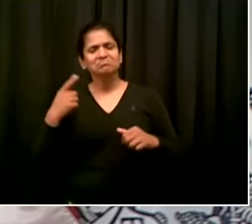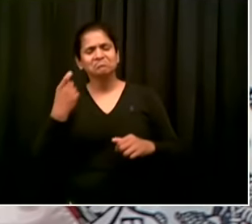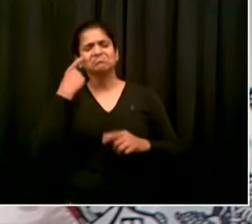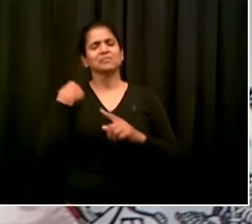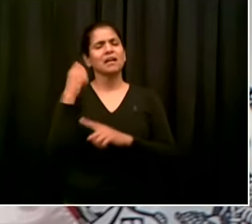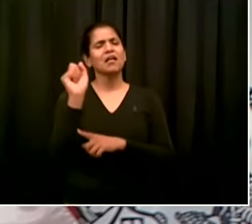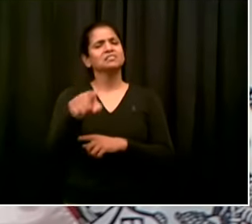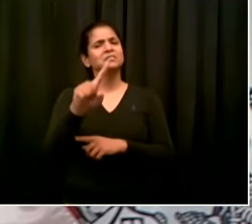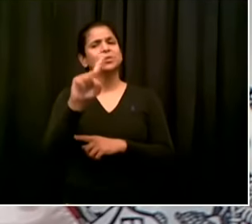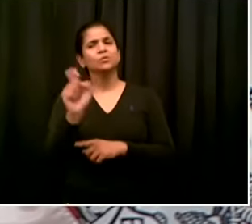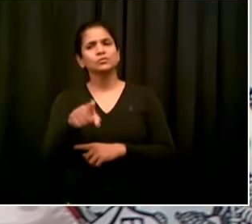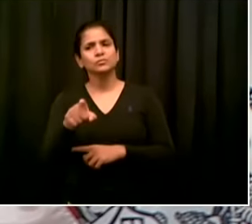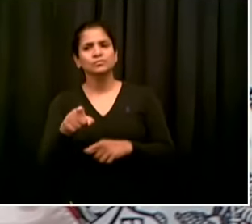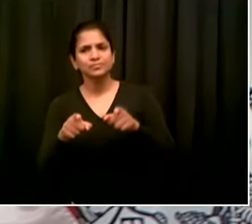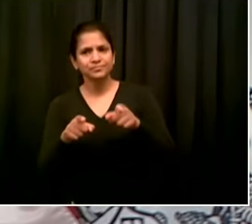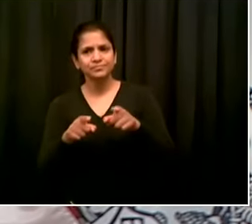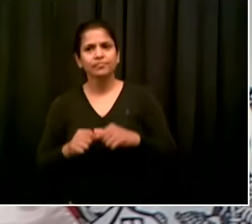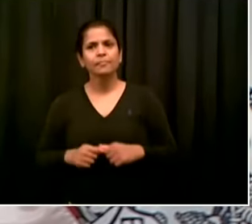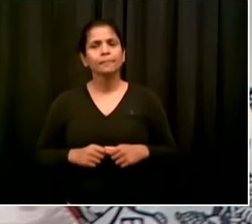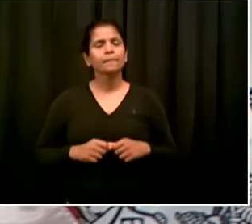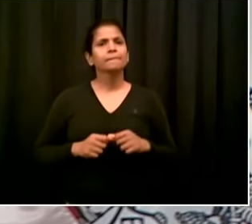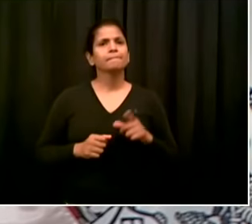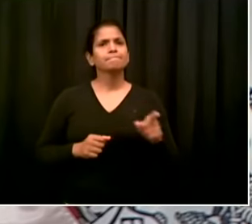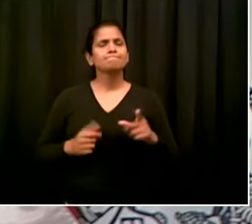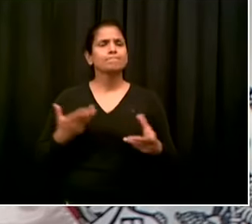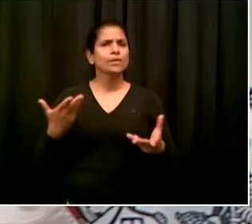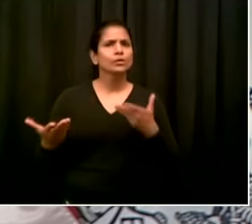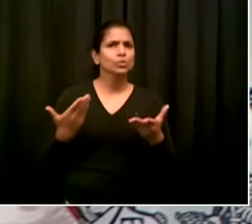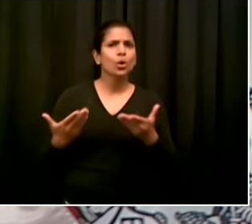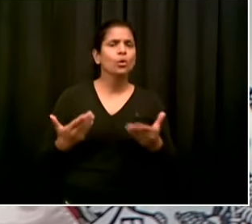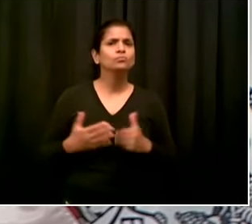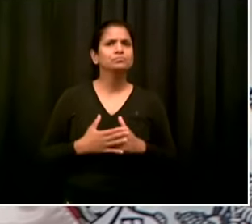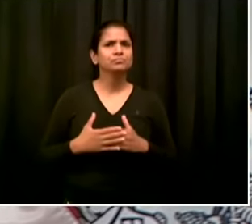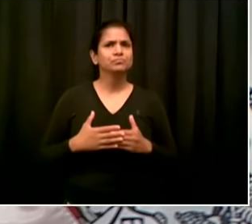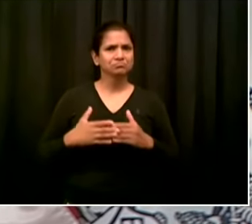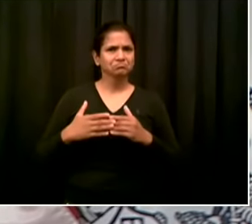ANYTHIN IGS A SURPRISE TO